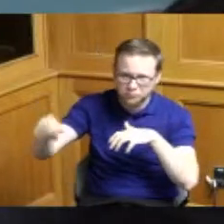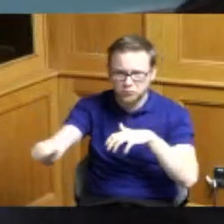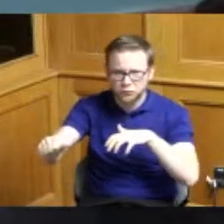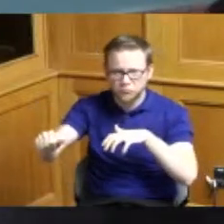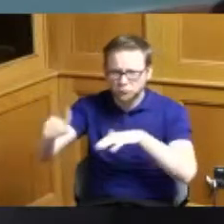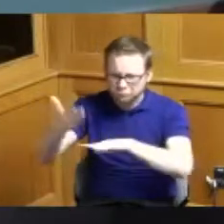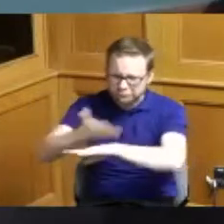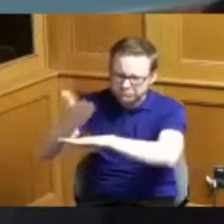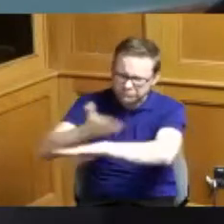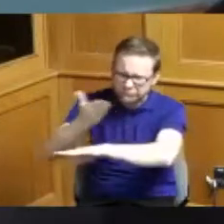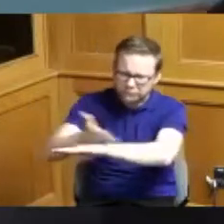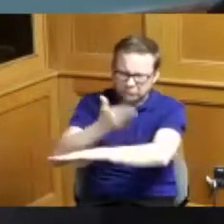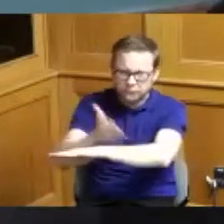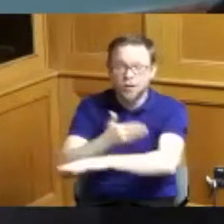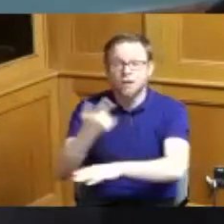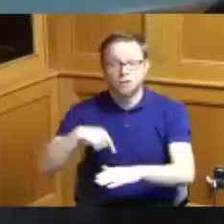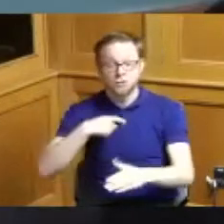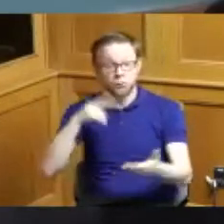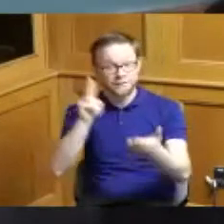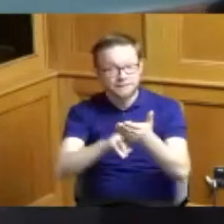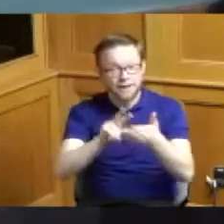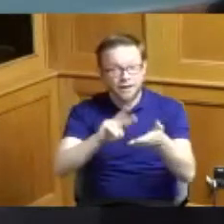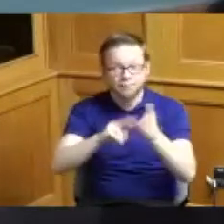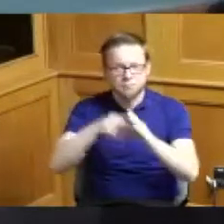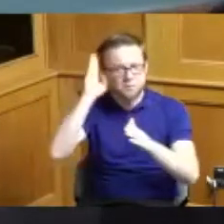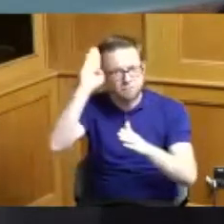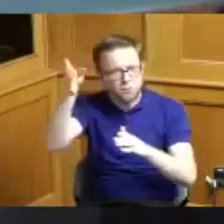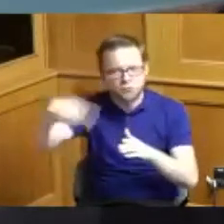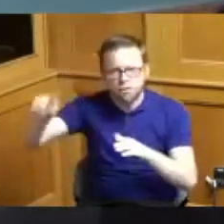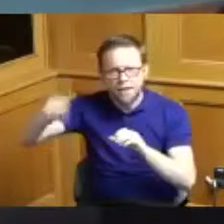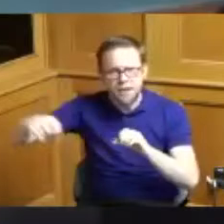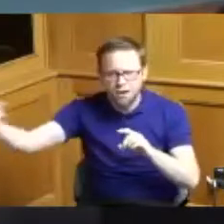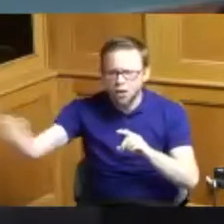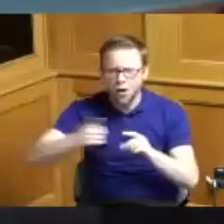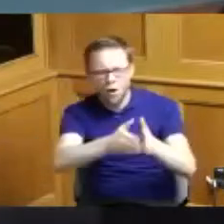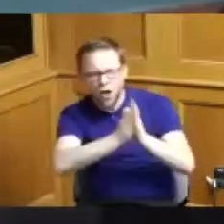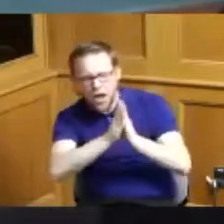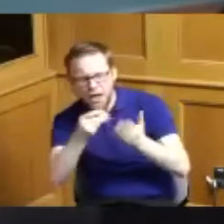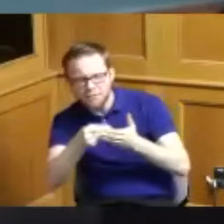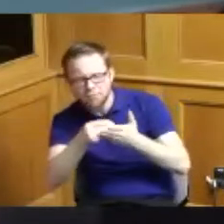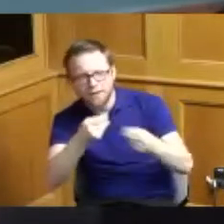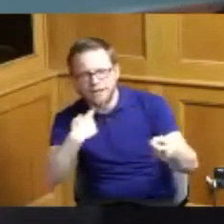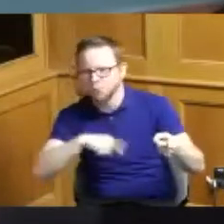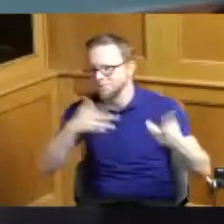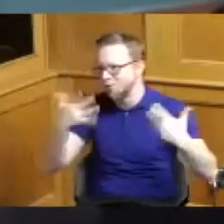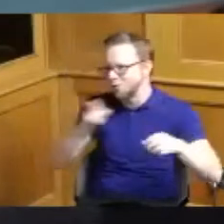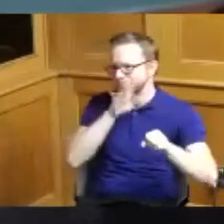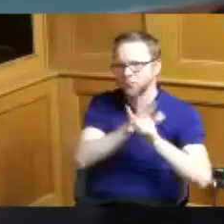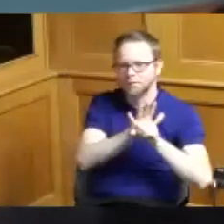once he once we sign this ain't no people say well we can go back and negotiate but what I was